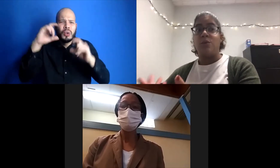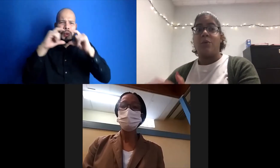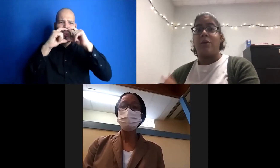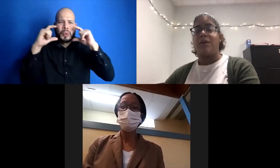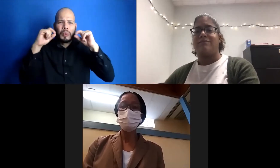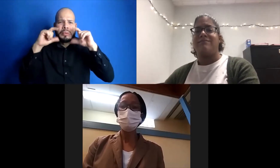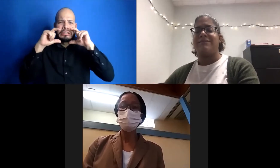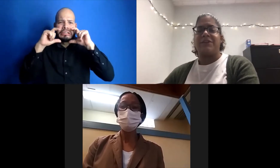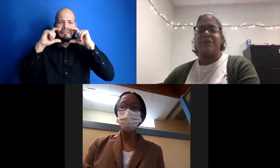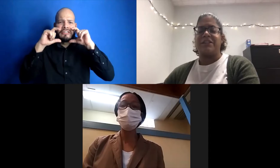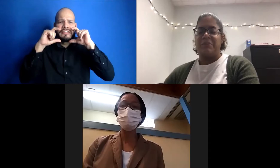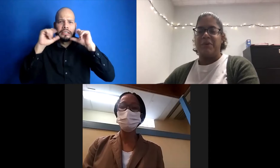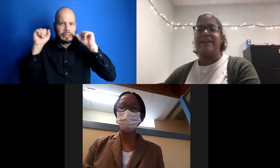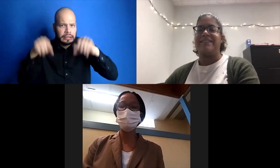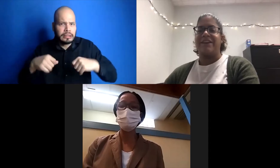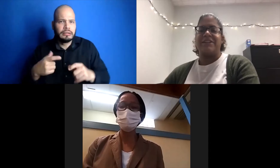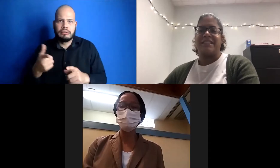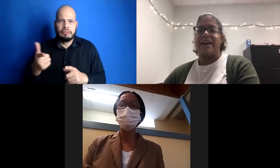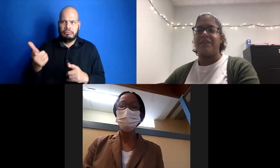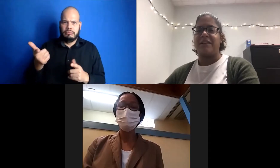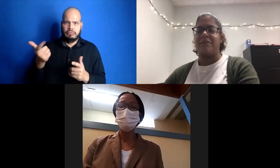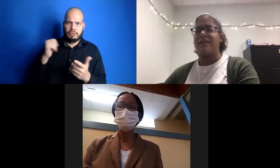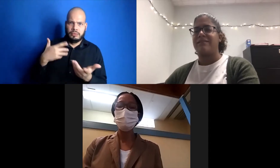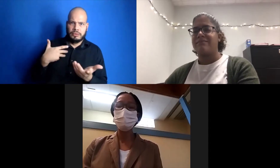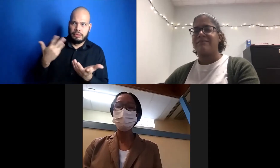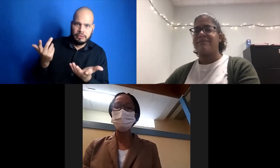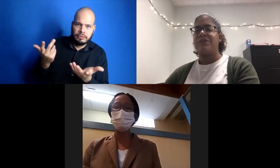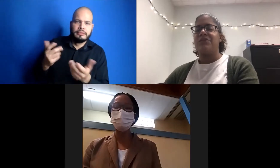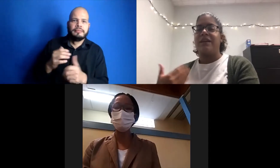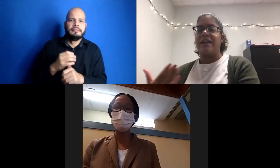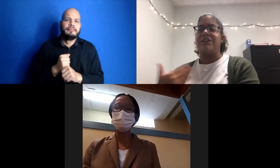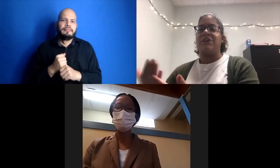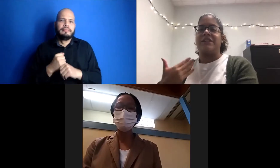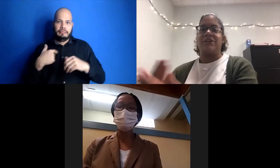wear one so what's the point so I just laugh at them like do you realize that you're still not